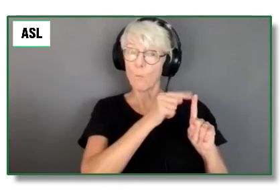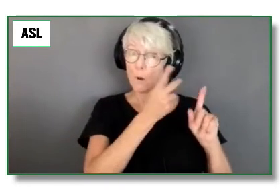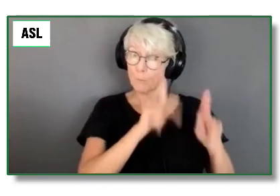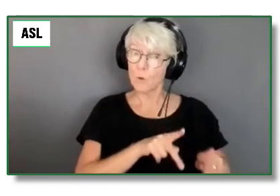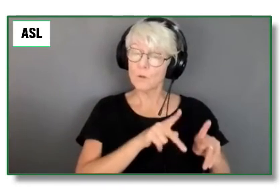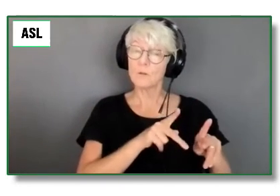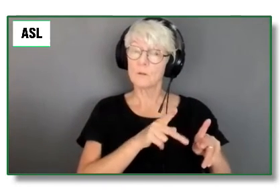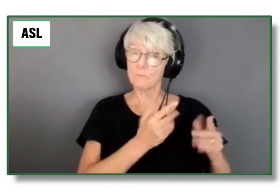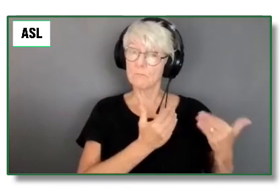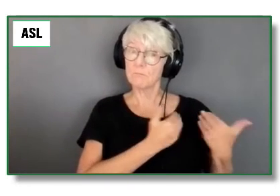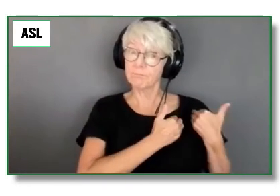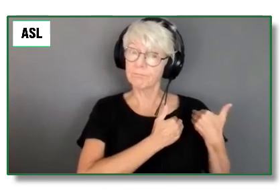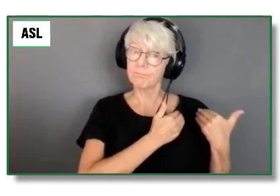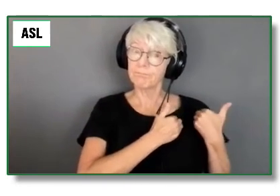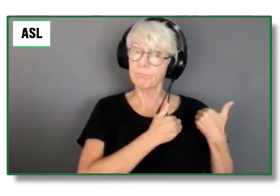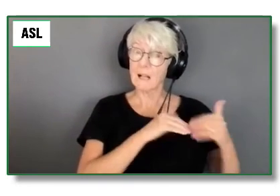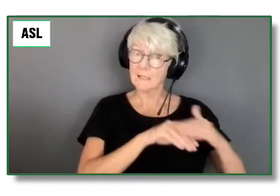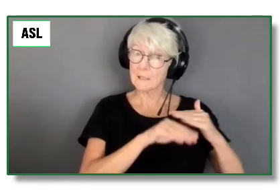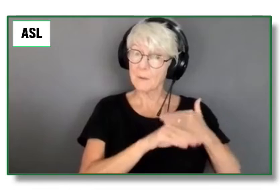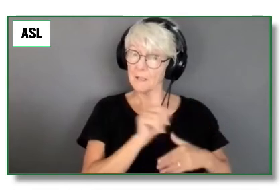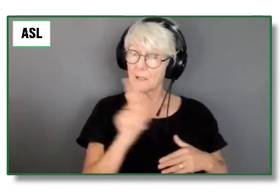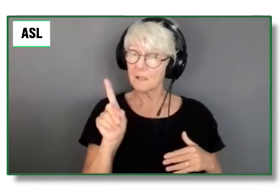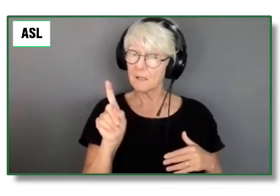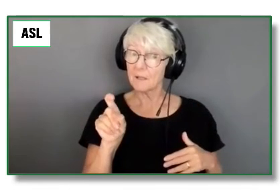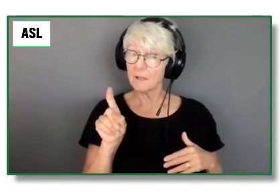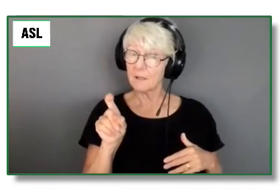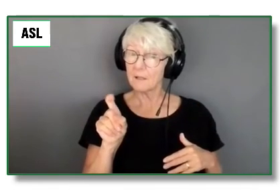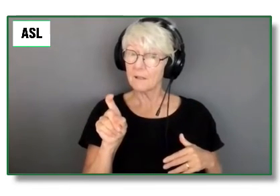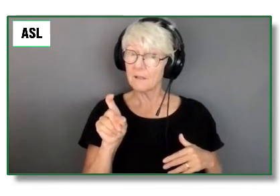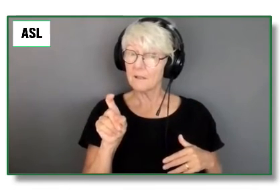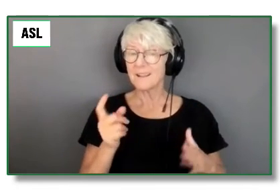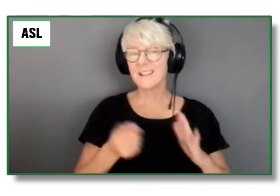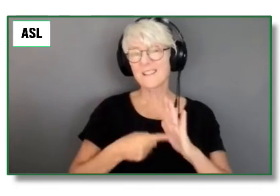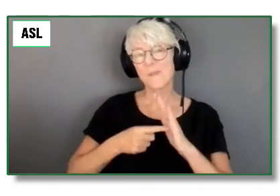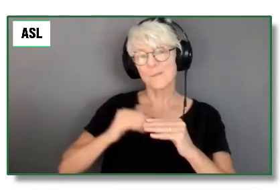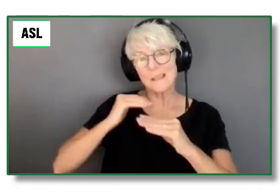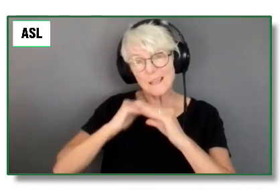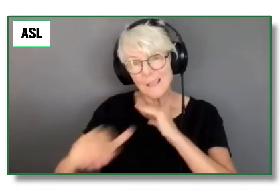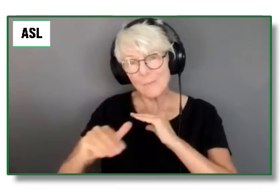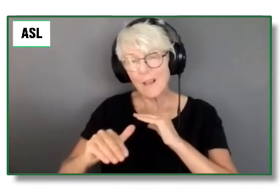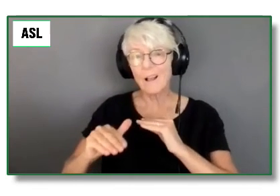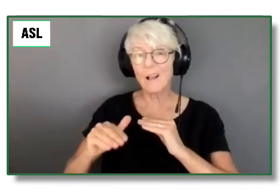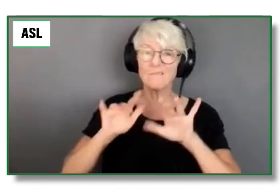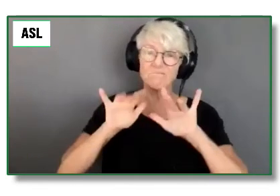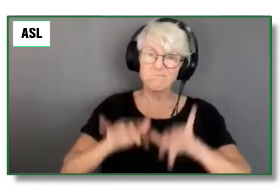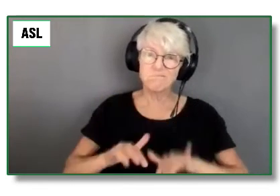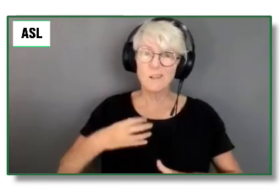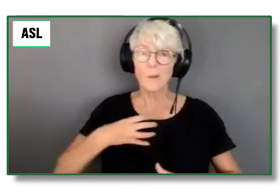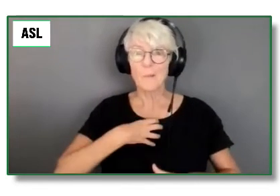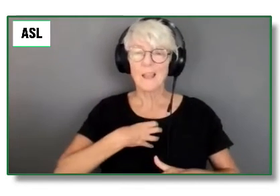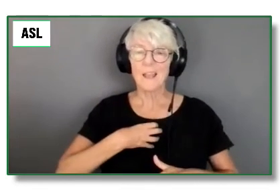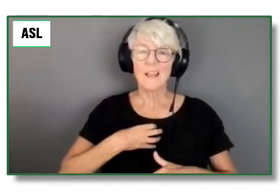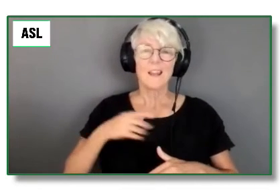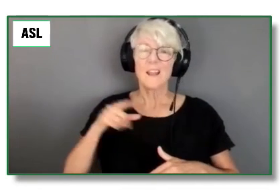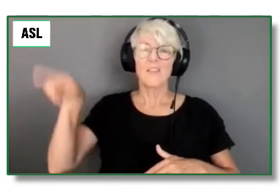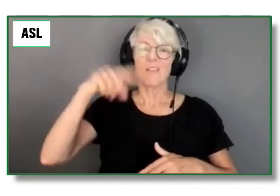I know sometimes these complaints and these these emails can kind of get lost in a you know just void of